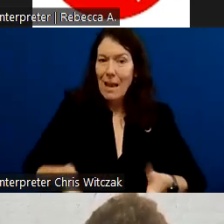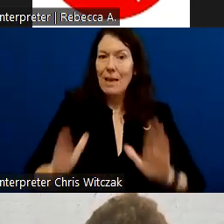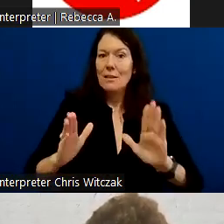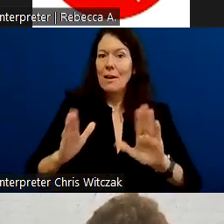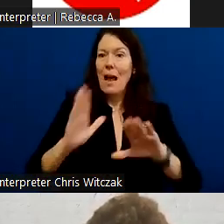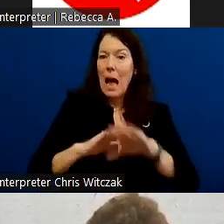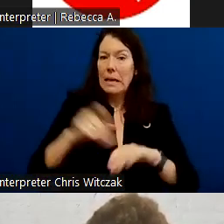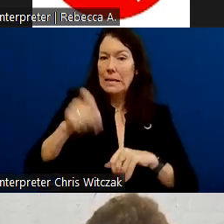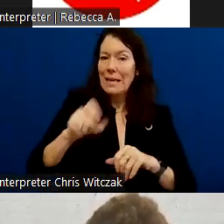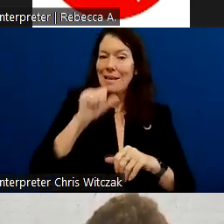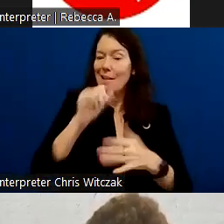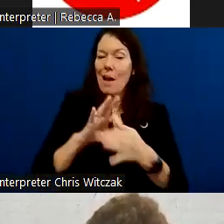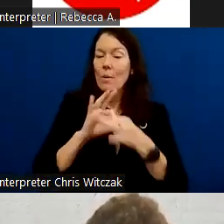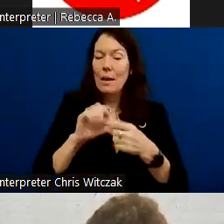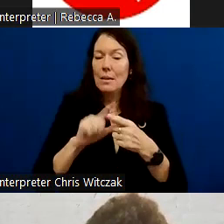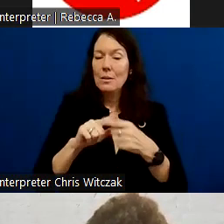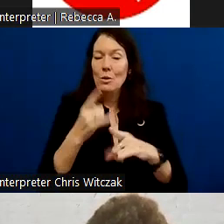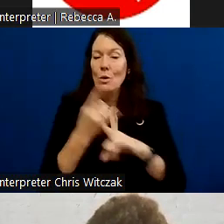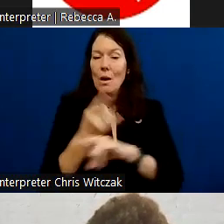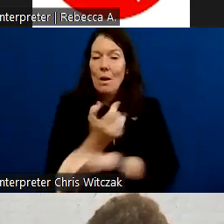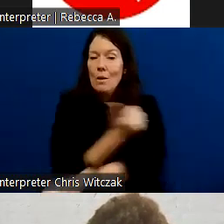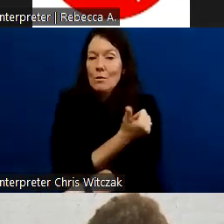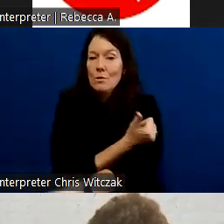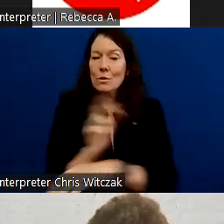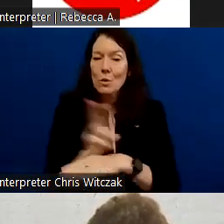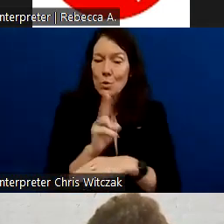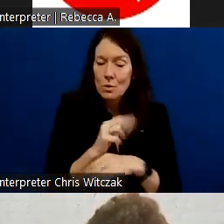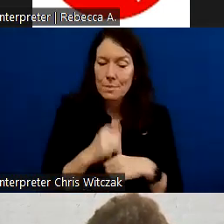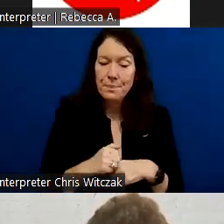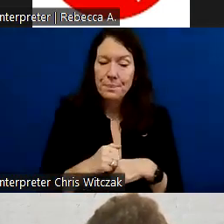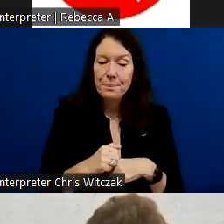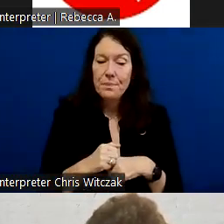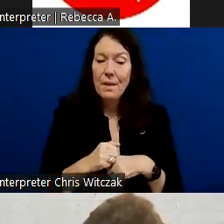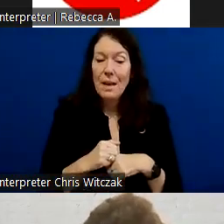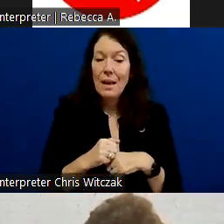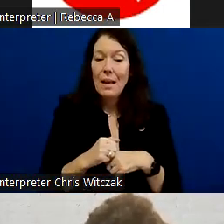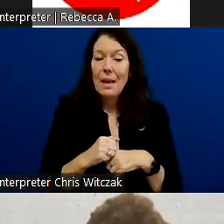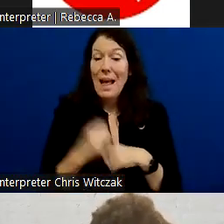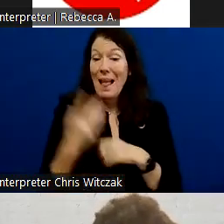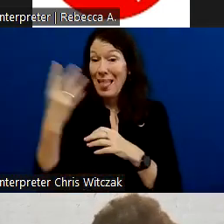to do with substance use and program exit shouldn't have anything to do with substance